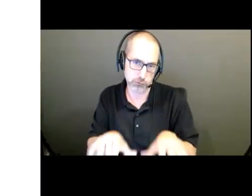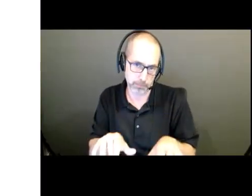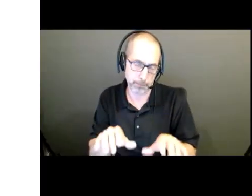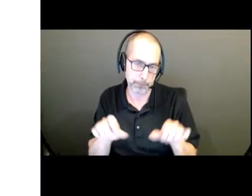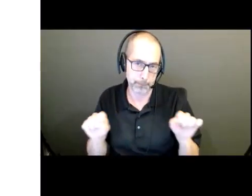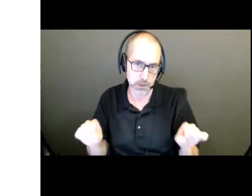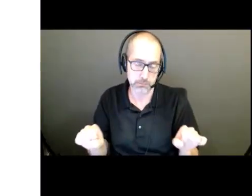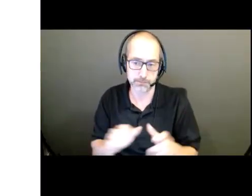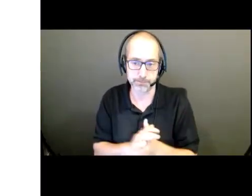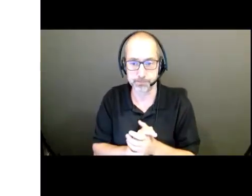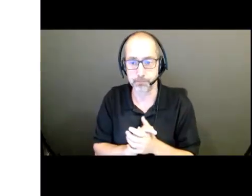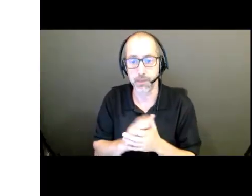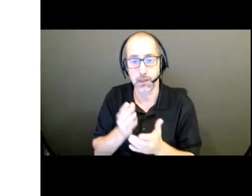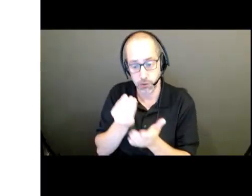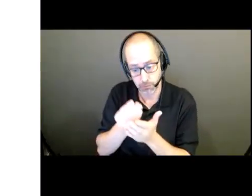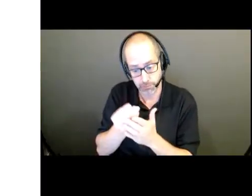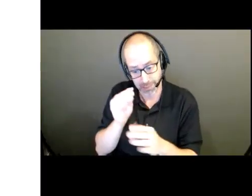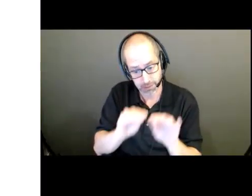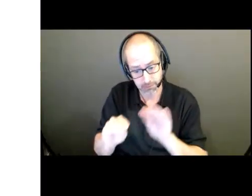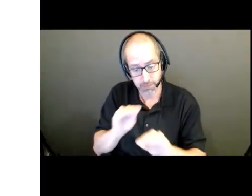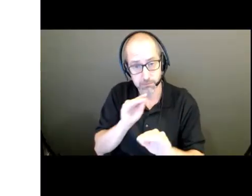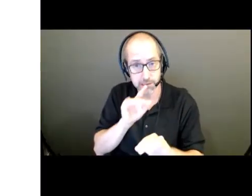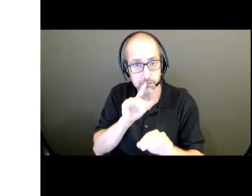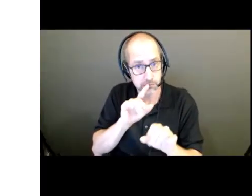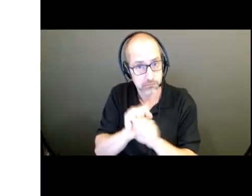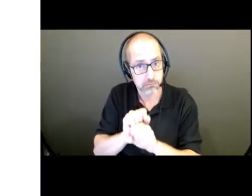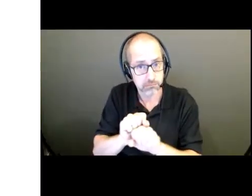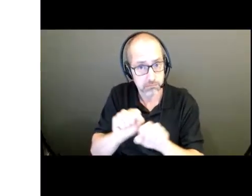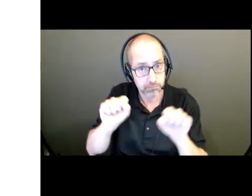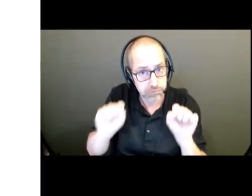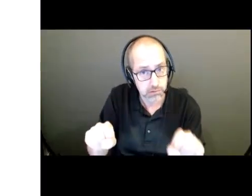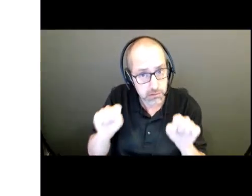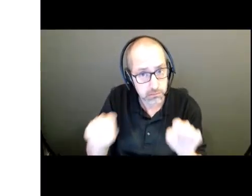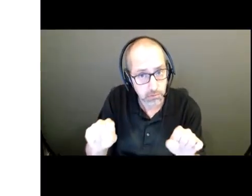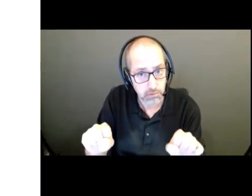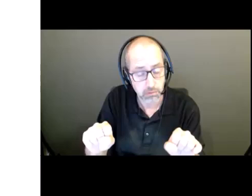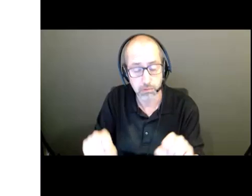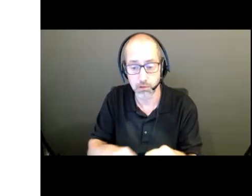Your budget must be realistic, clear, consistent, and balanced.